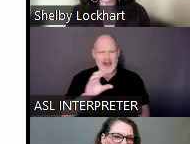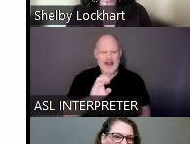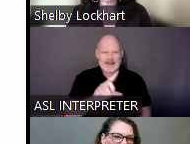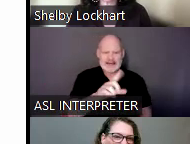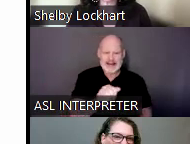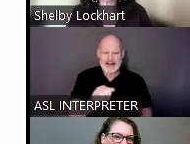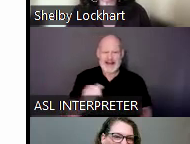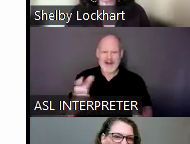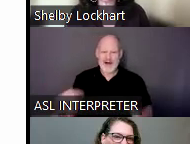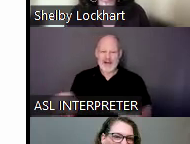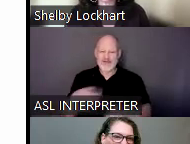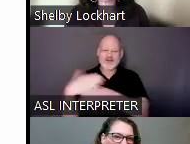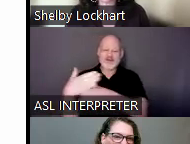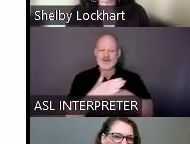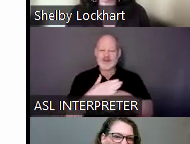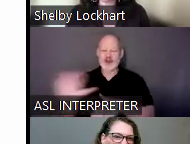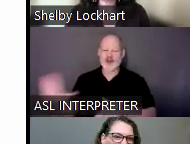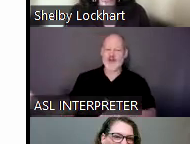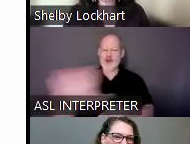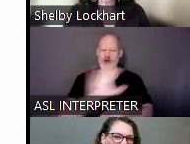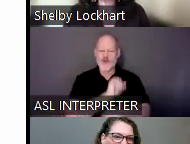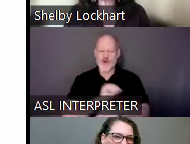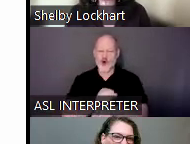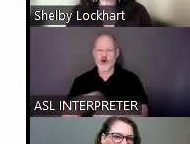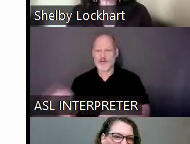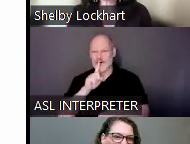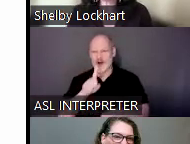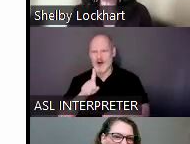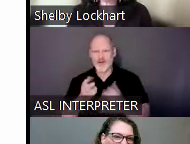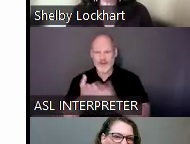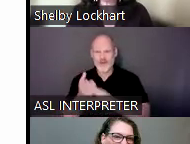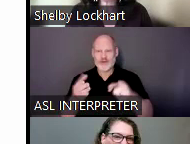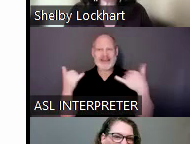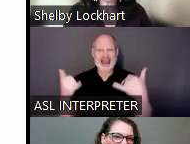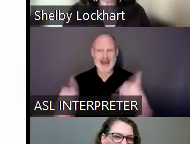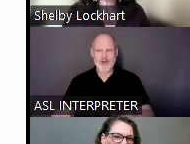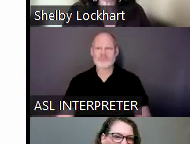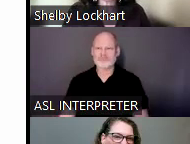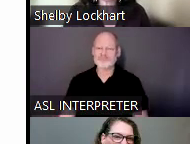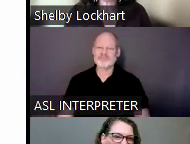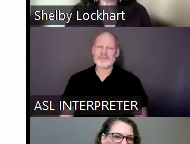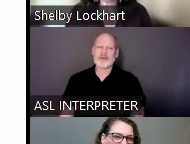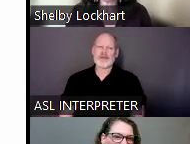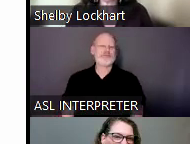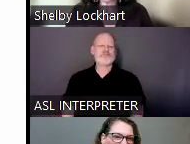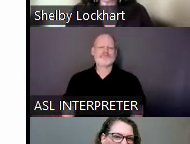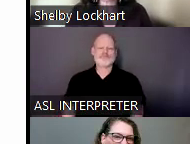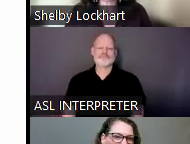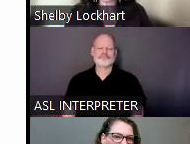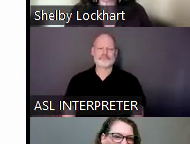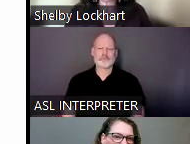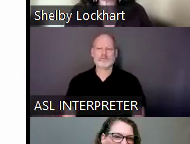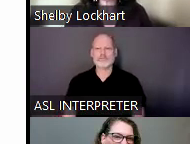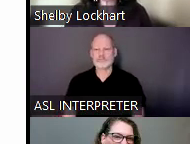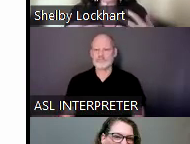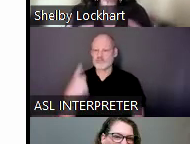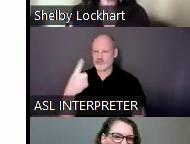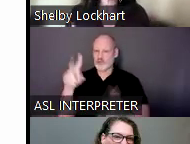best stories. They're living it right now, so one of the things that we talk about is really